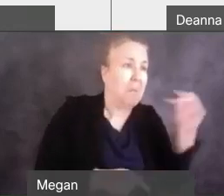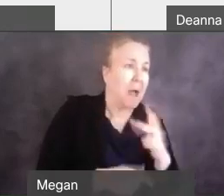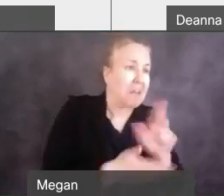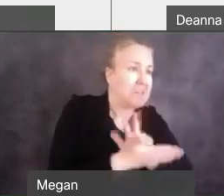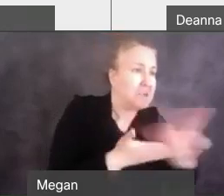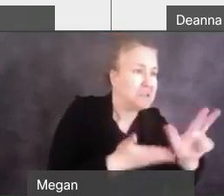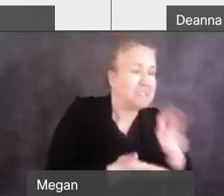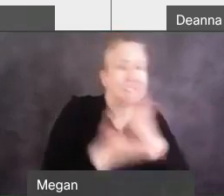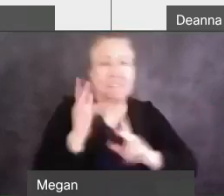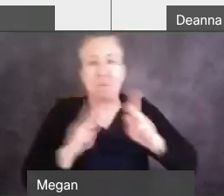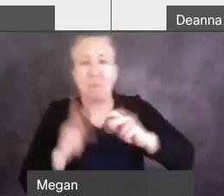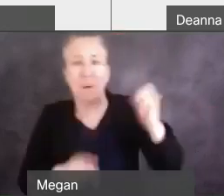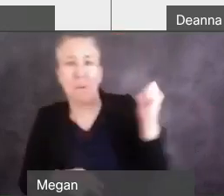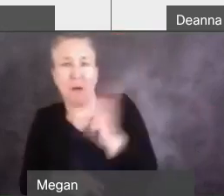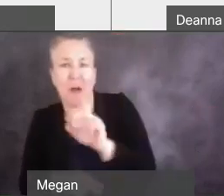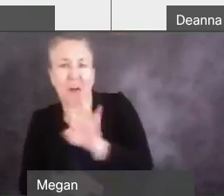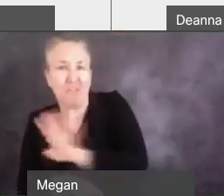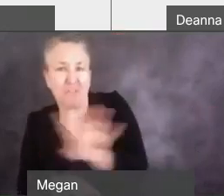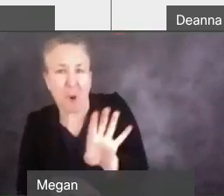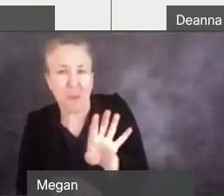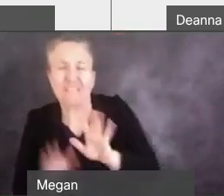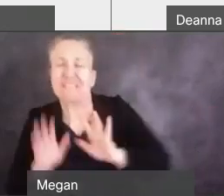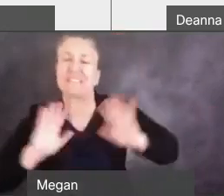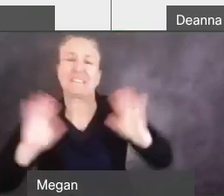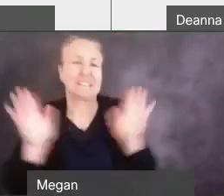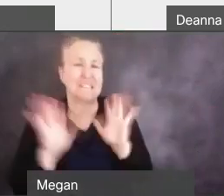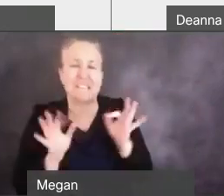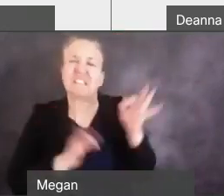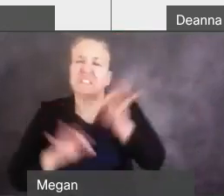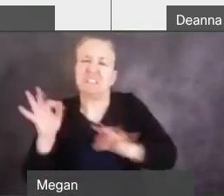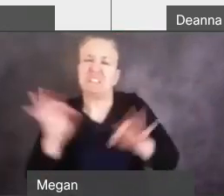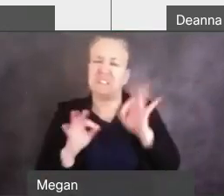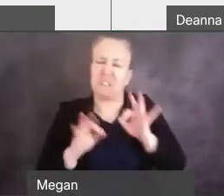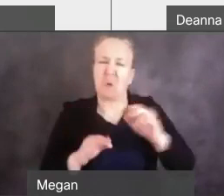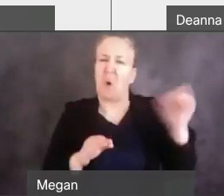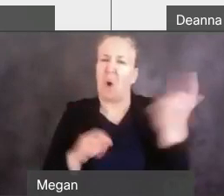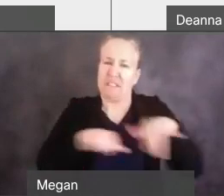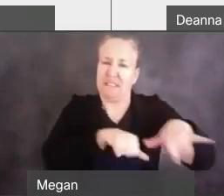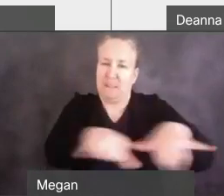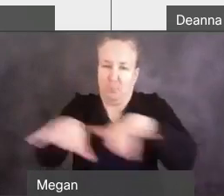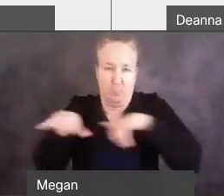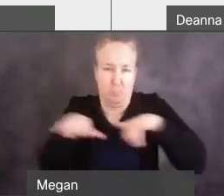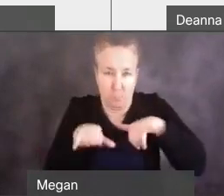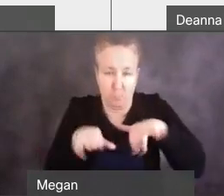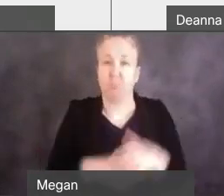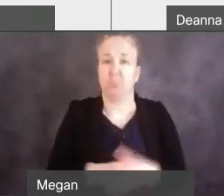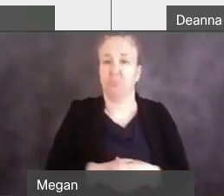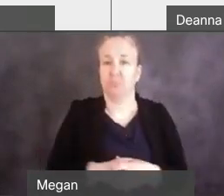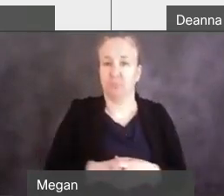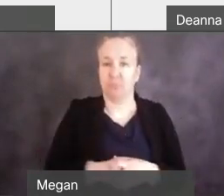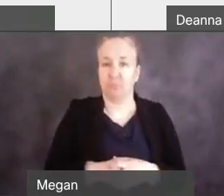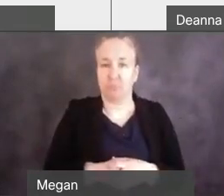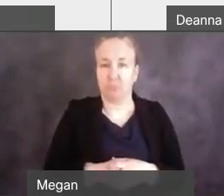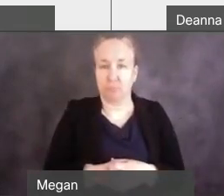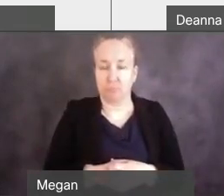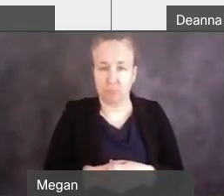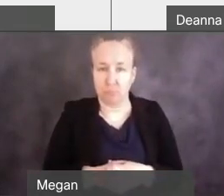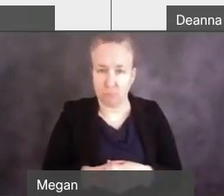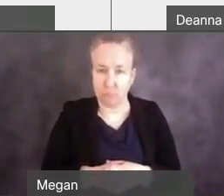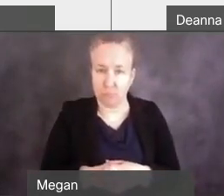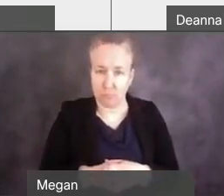and other individuals needing to come back in four weeks. There's no medical reason that we cannot extend the Pfizer interval